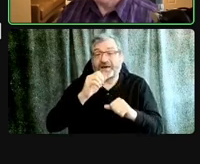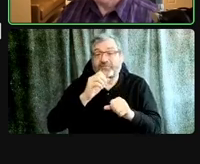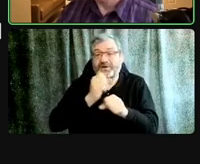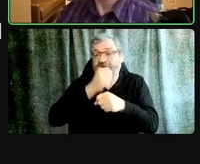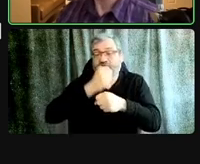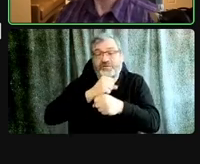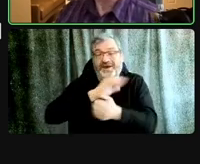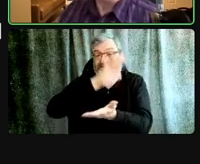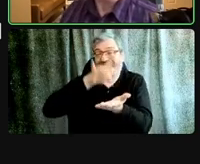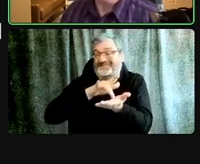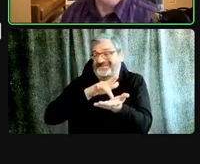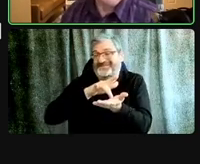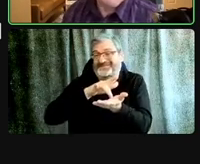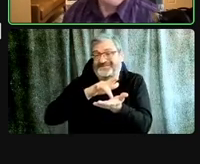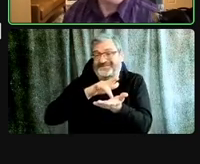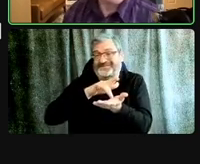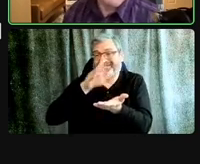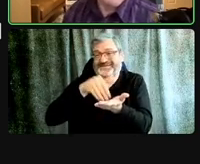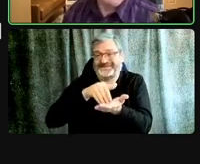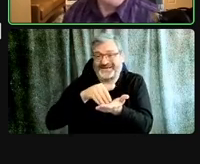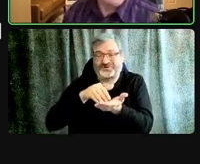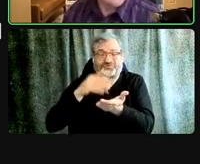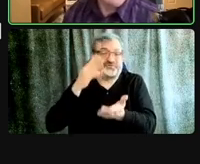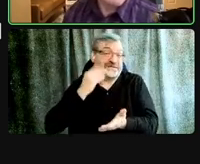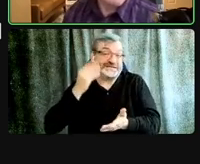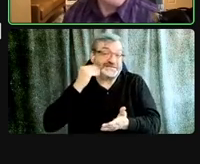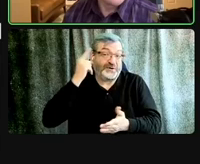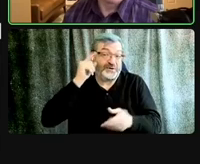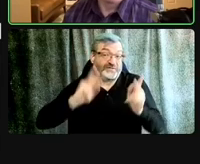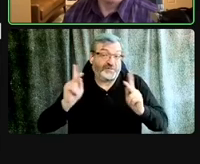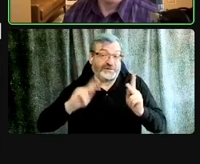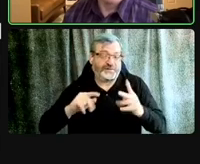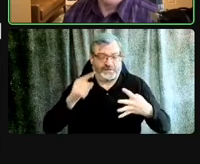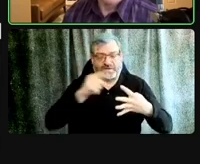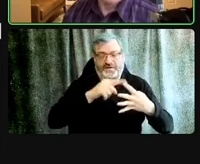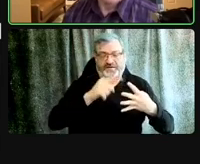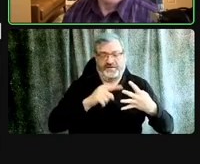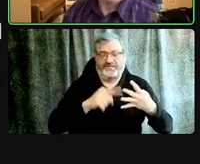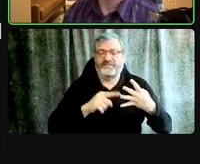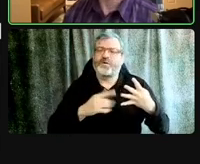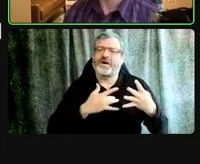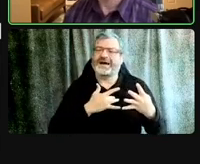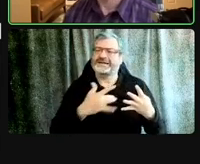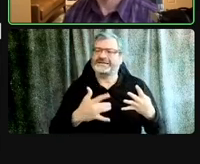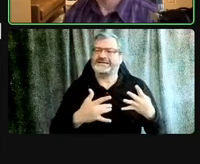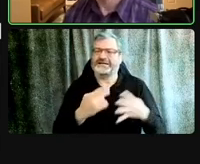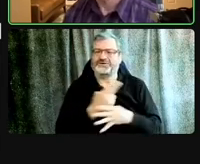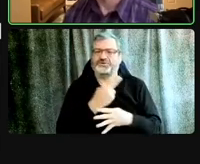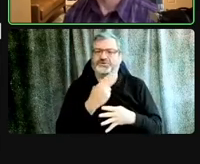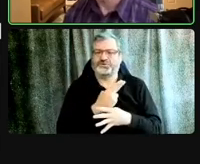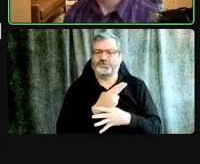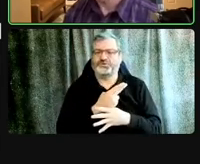And I would say that the four central experiences that I tend to use, they build on the four locked response